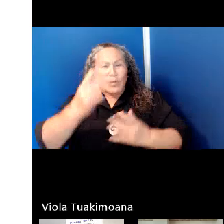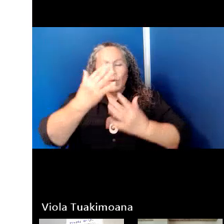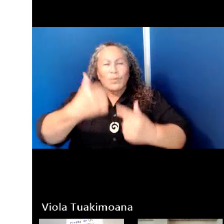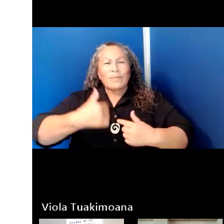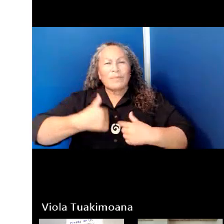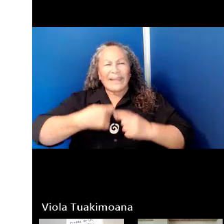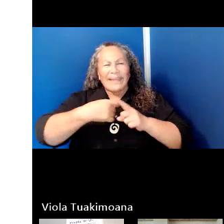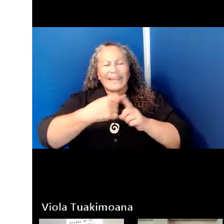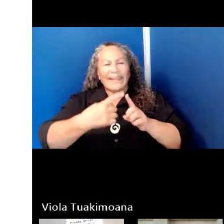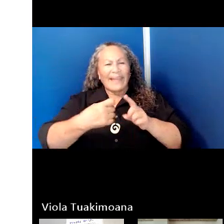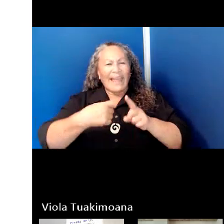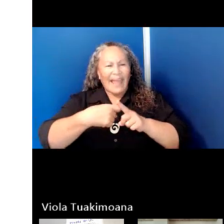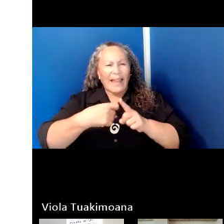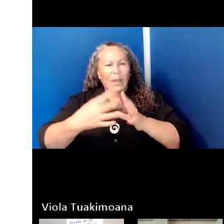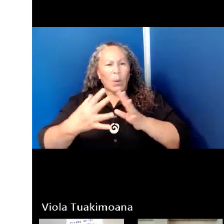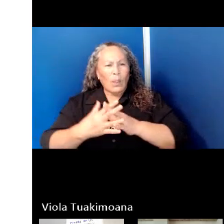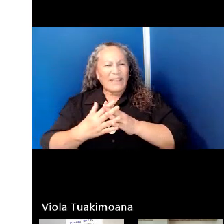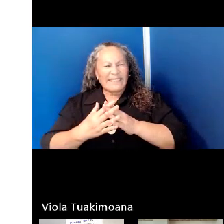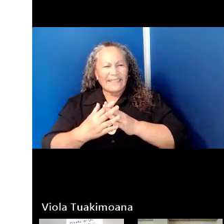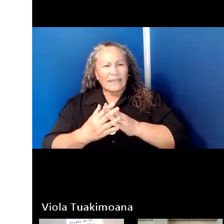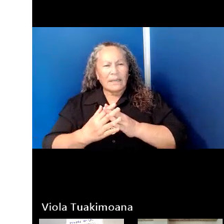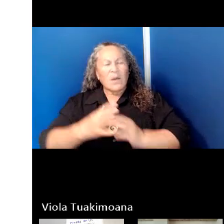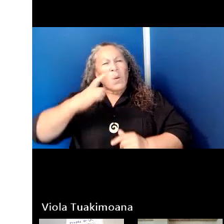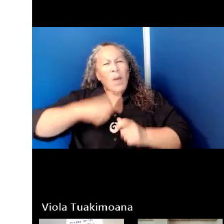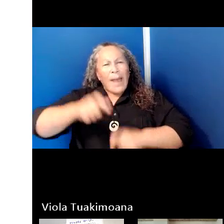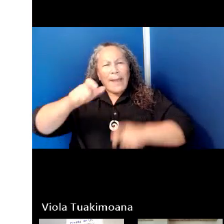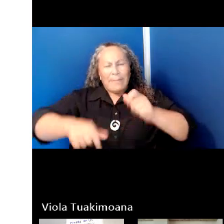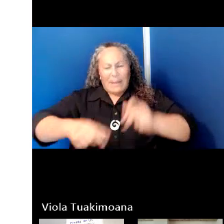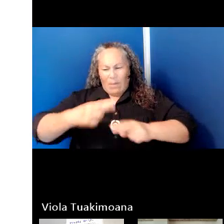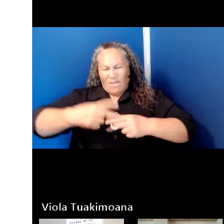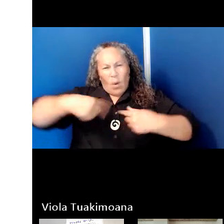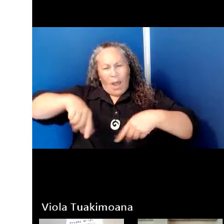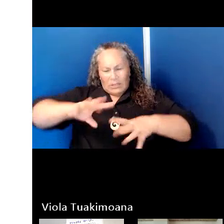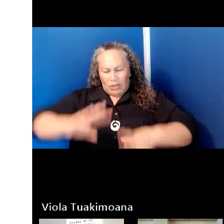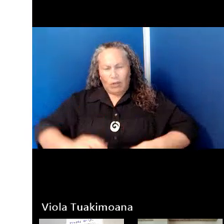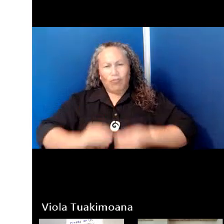Kia ora koutou. Ko Kelly Woolston toku ingoa. Why has People for Us been created? The Royal